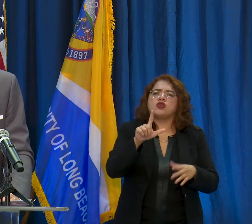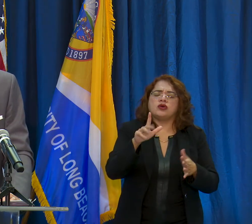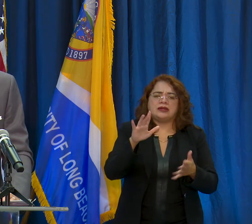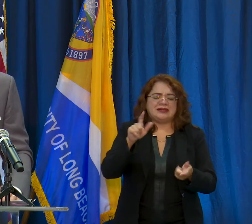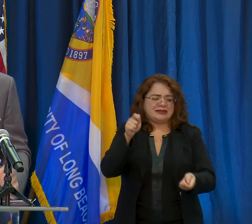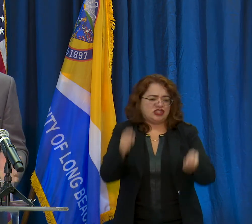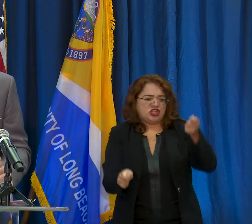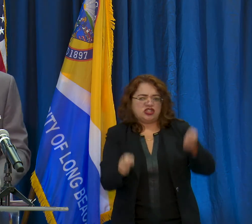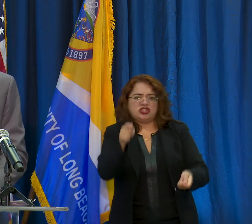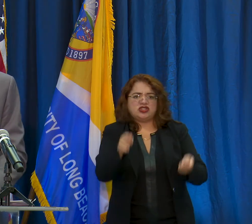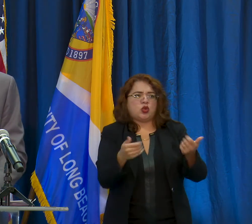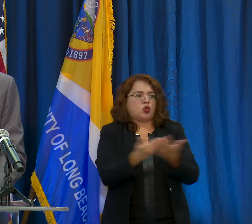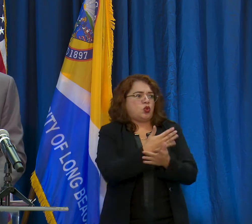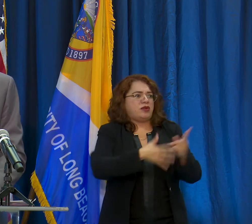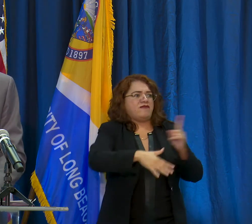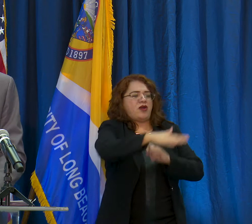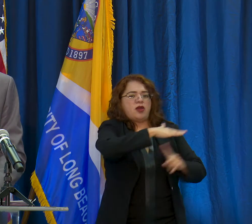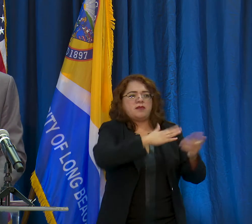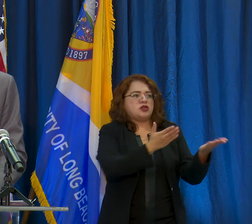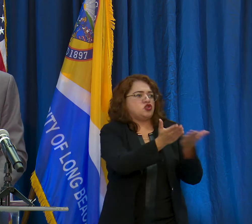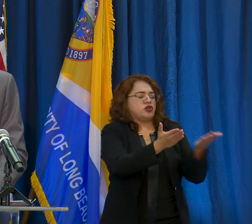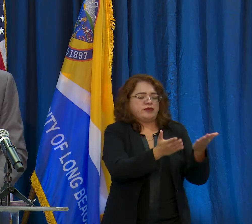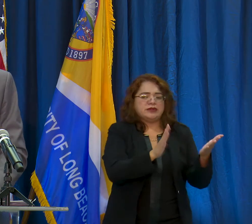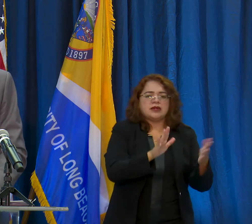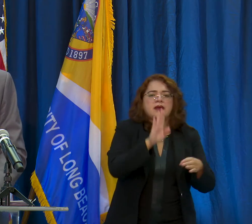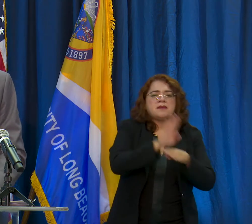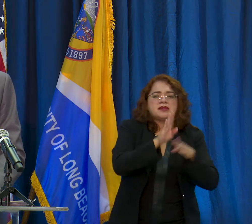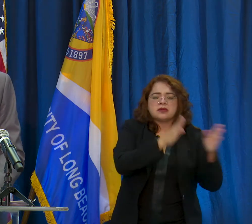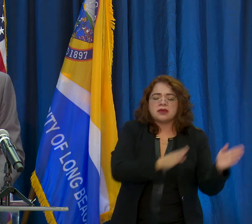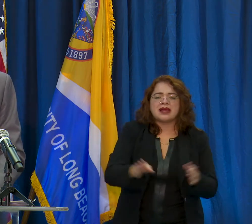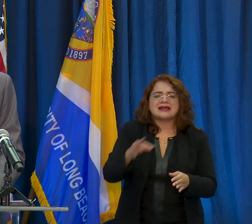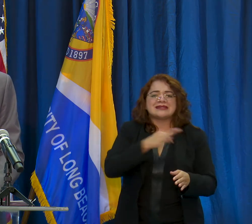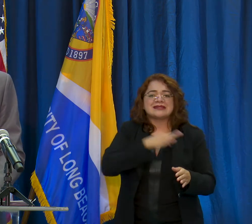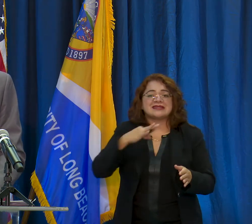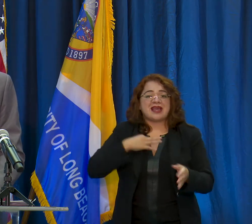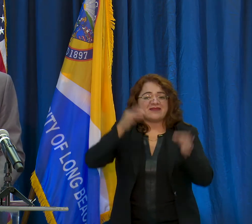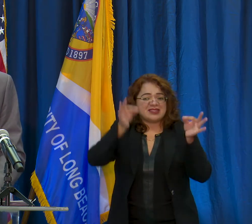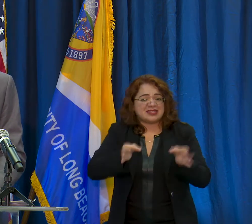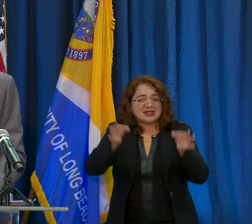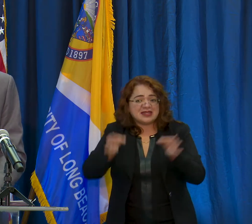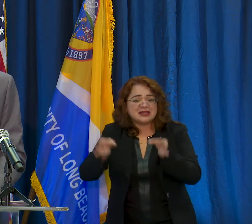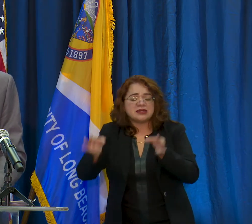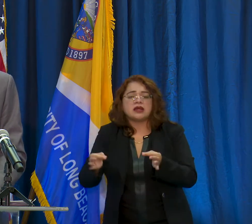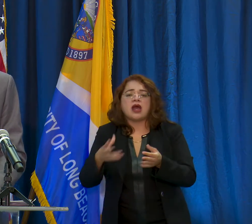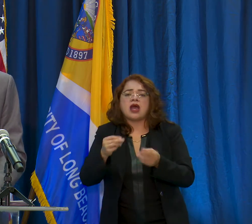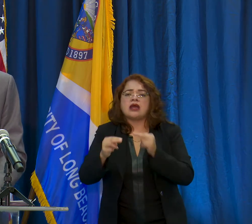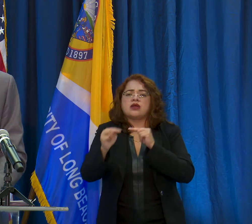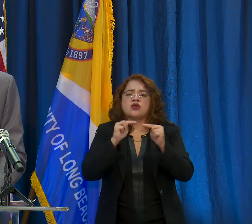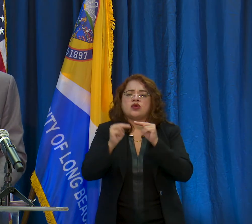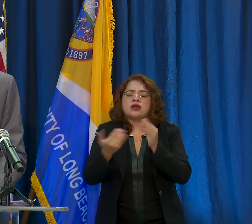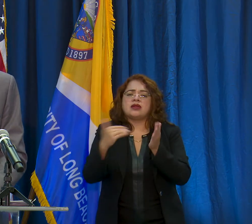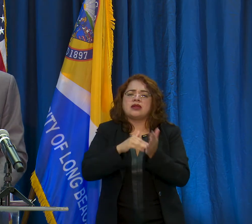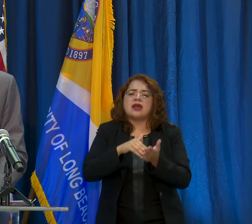They'll help with business and financial planning, making staffing decisions and renegotiating leases with your landlords.